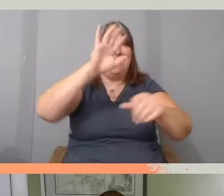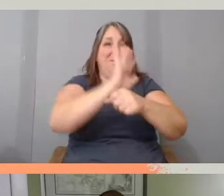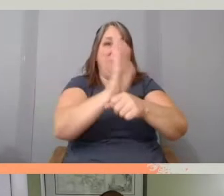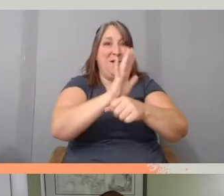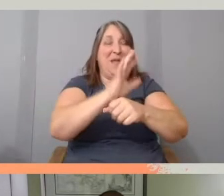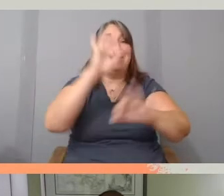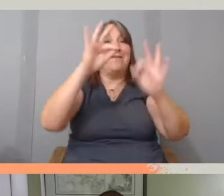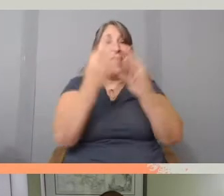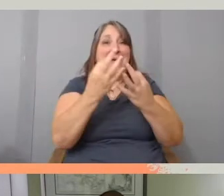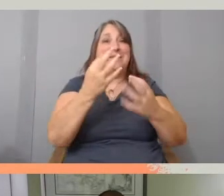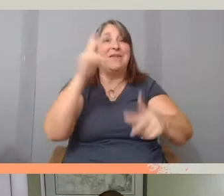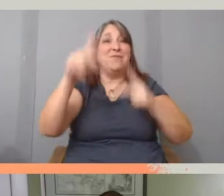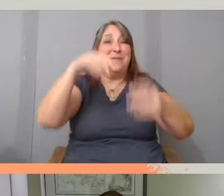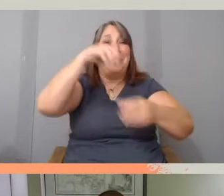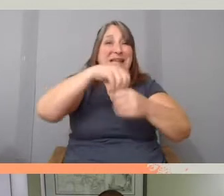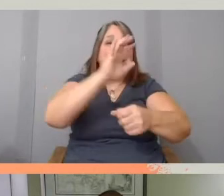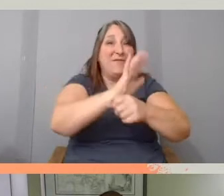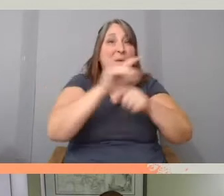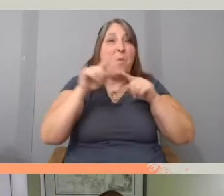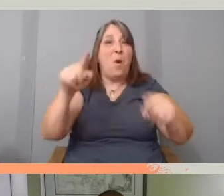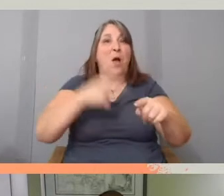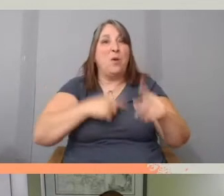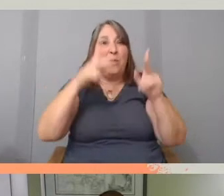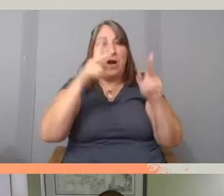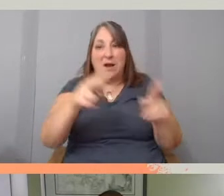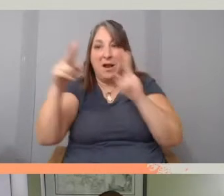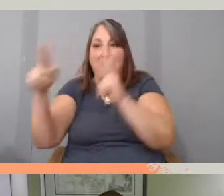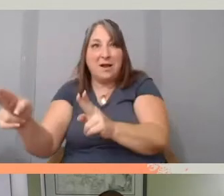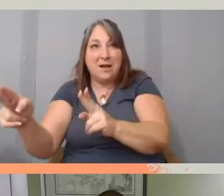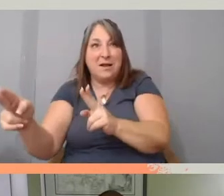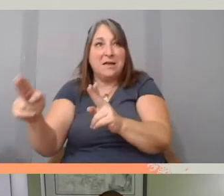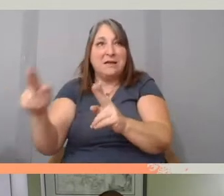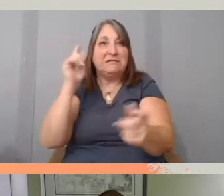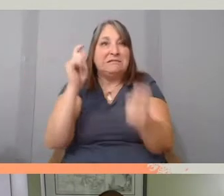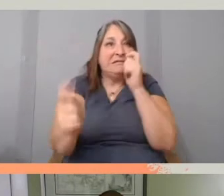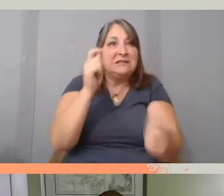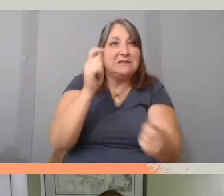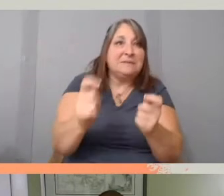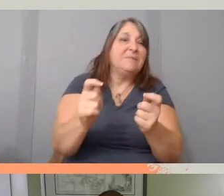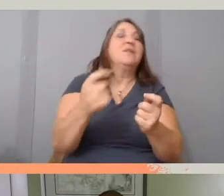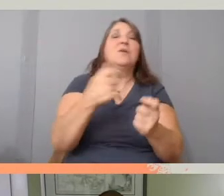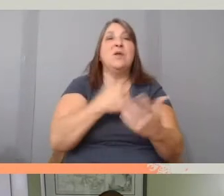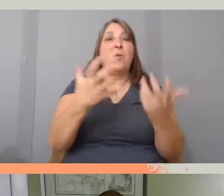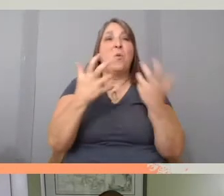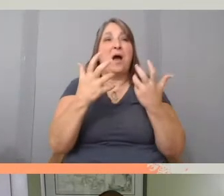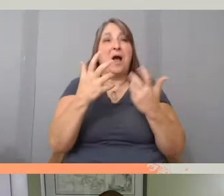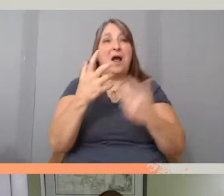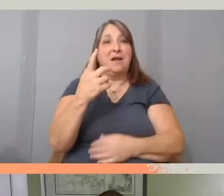while we were cutting. 'Cause we really did want them to feel well represented